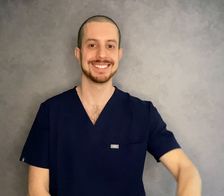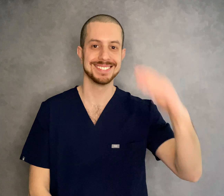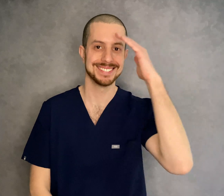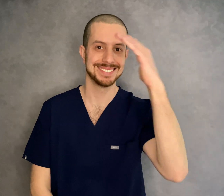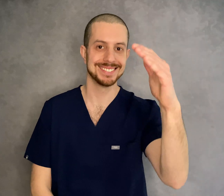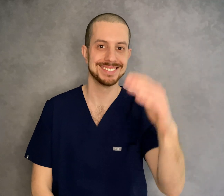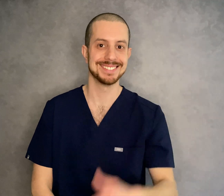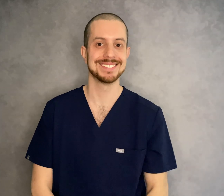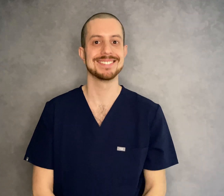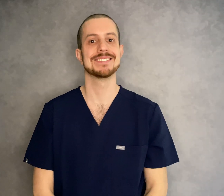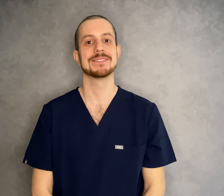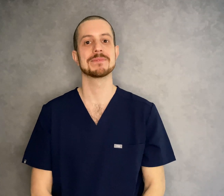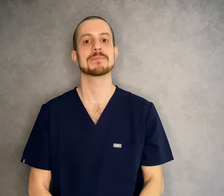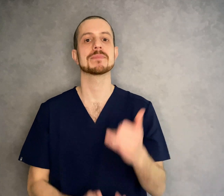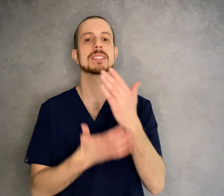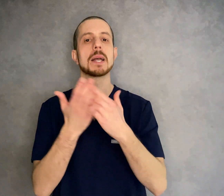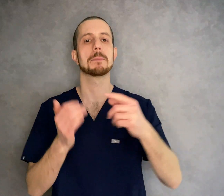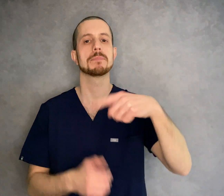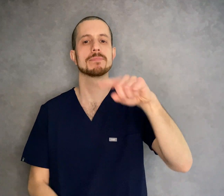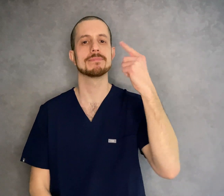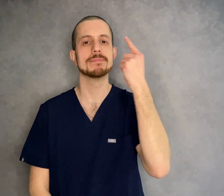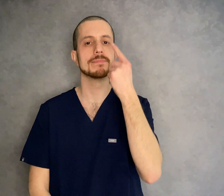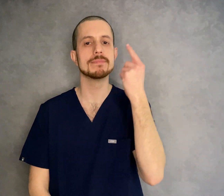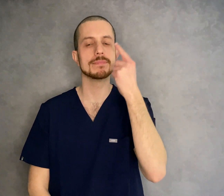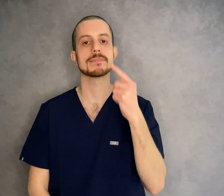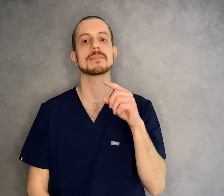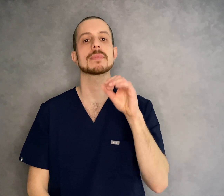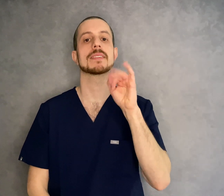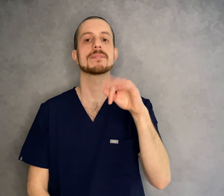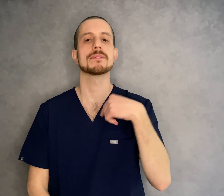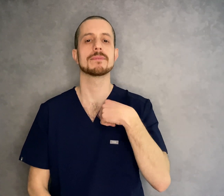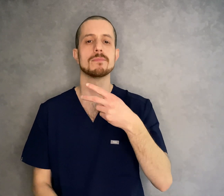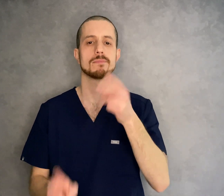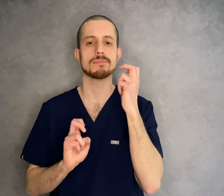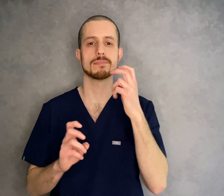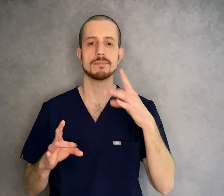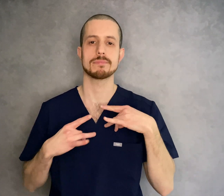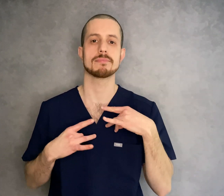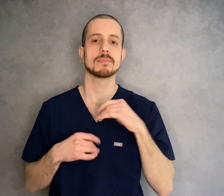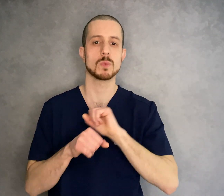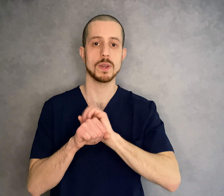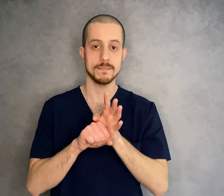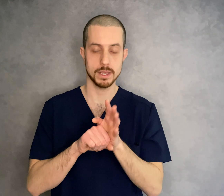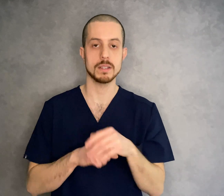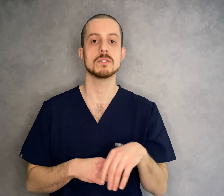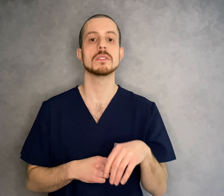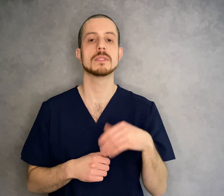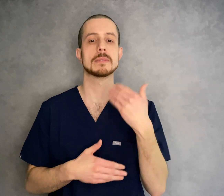Hi there! Some of you may have been wondering this: if I've been infected with the coronavirus